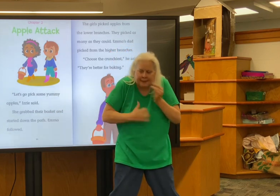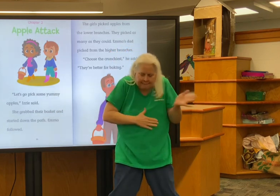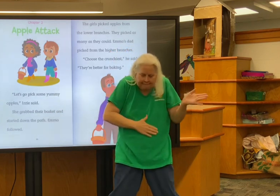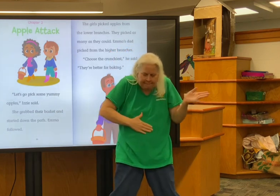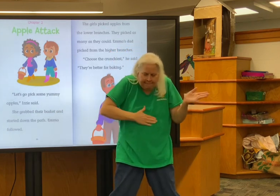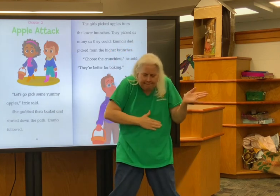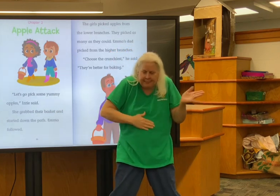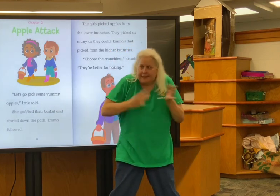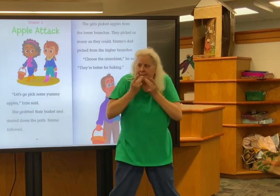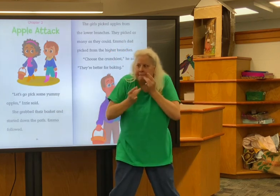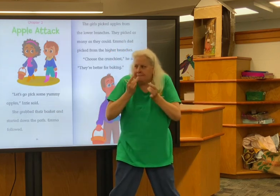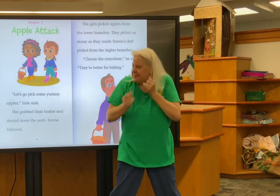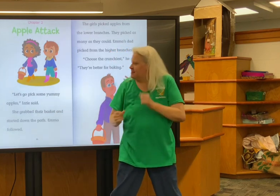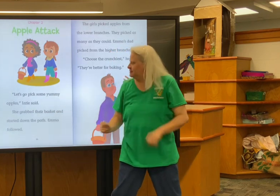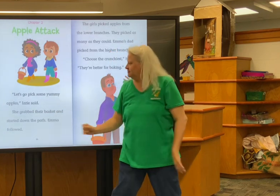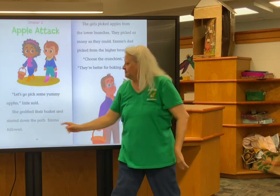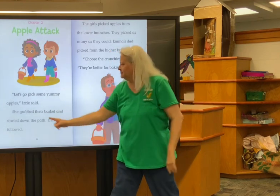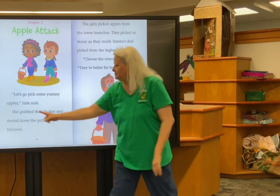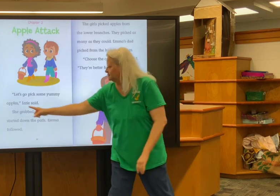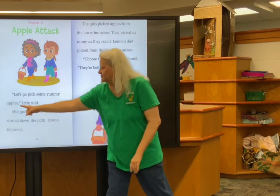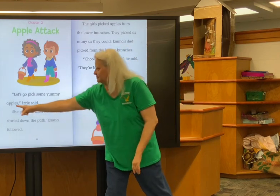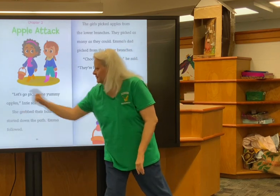Yummy means, oh, tastes so good.